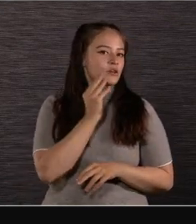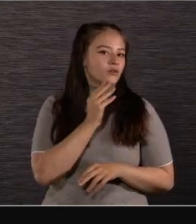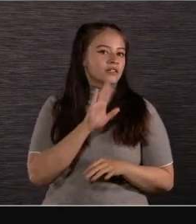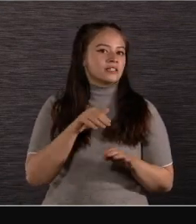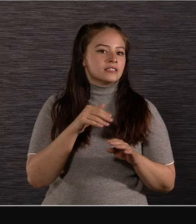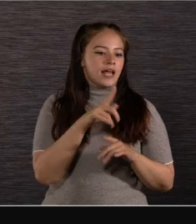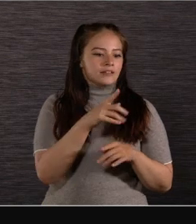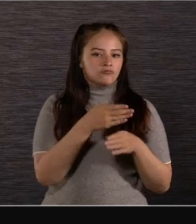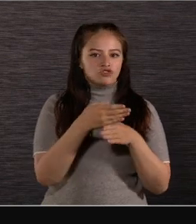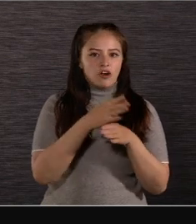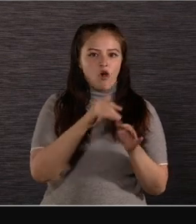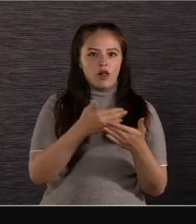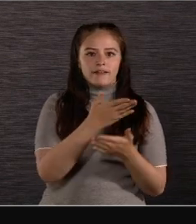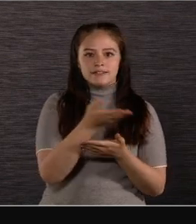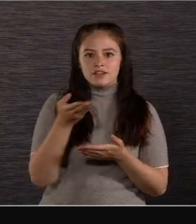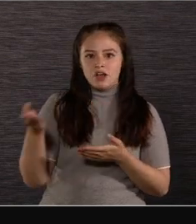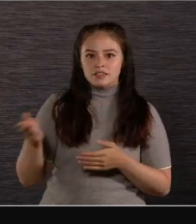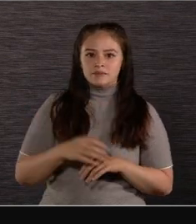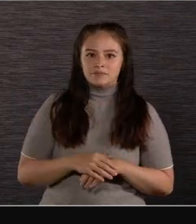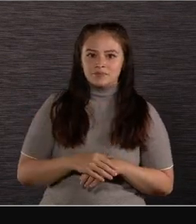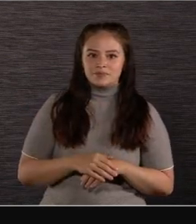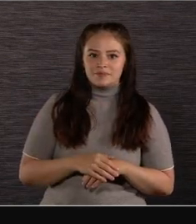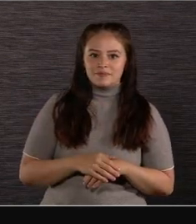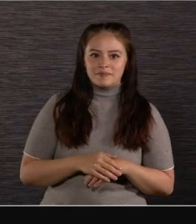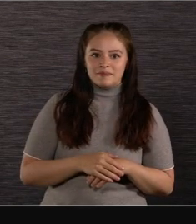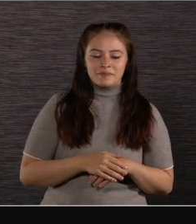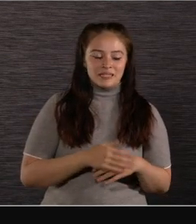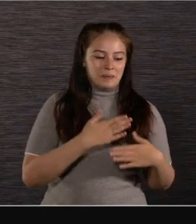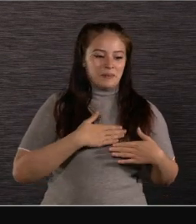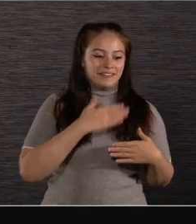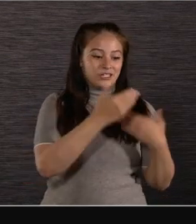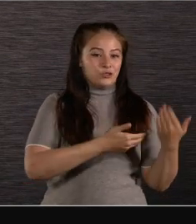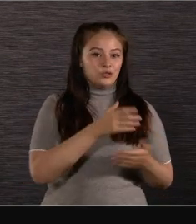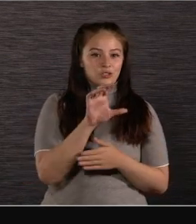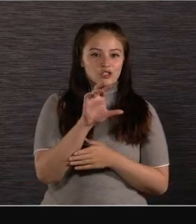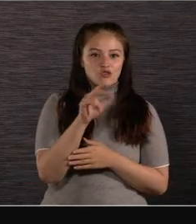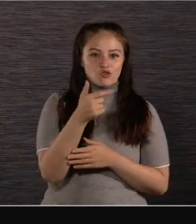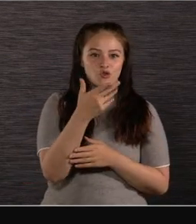And if we please invite Craig Coker to the stage and he'll come and tell us what he does